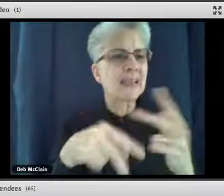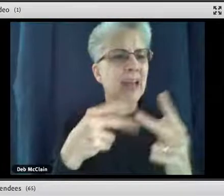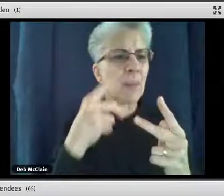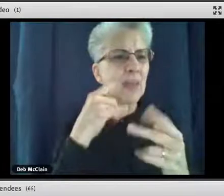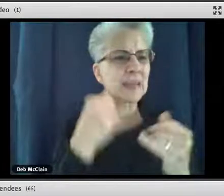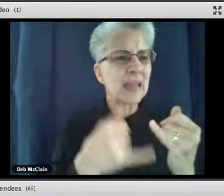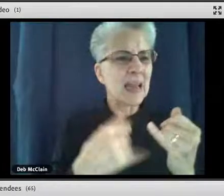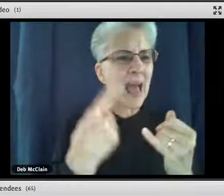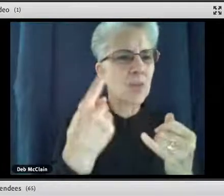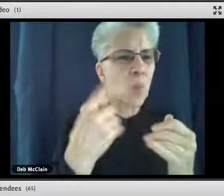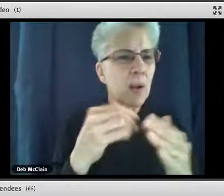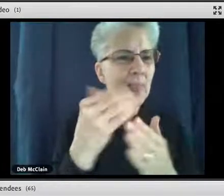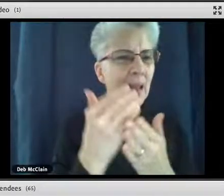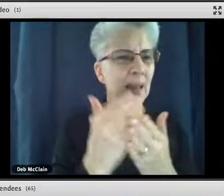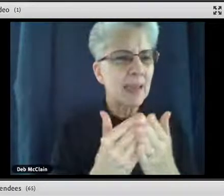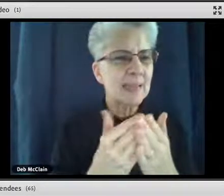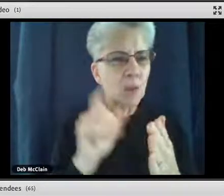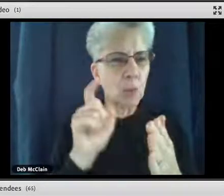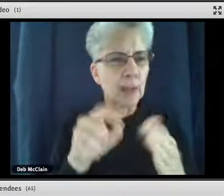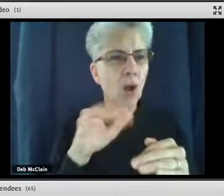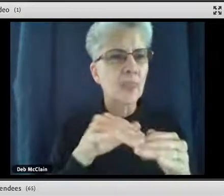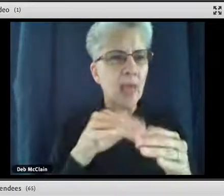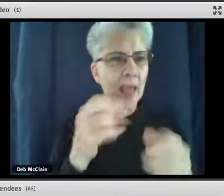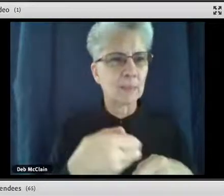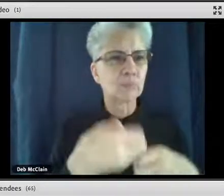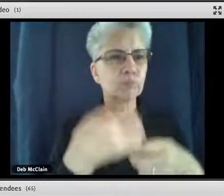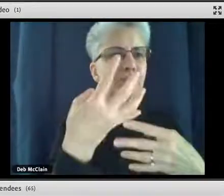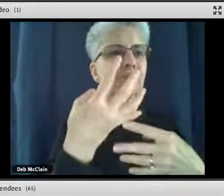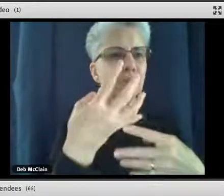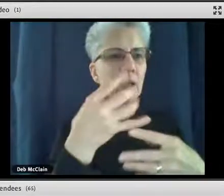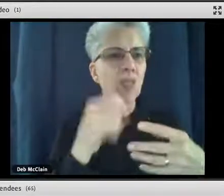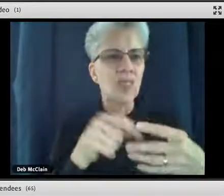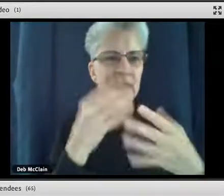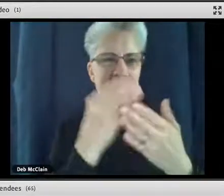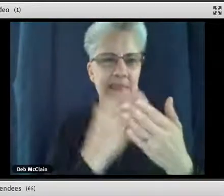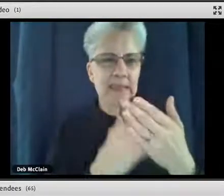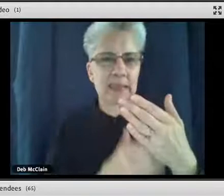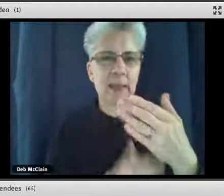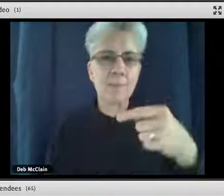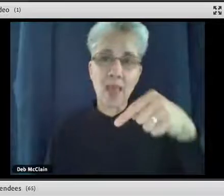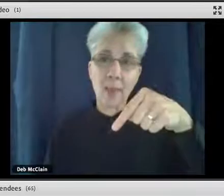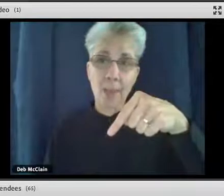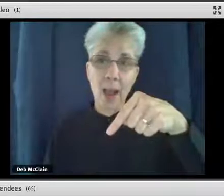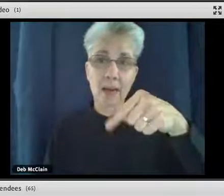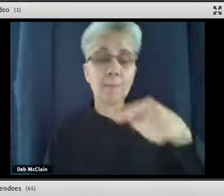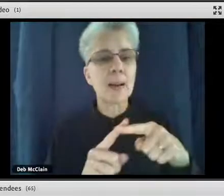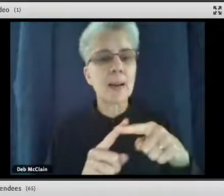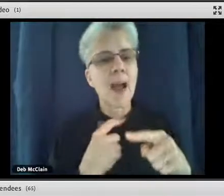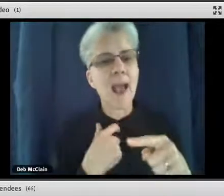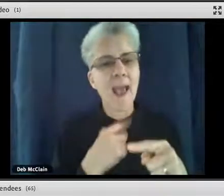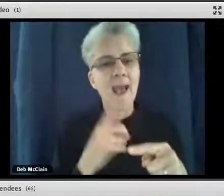like type, I believe, is, like, the last one in that list. And you just click on it, and it takes you to this page you see at the bottom.